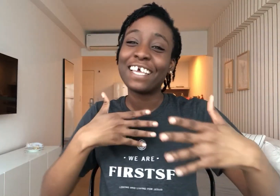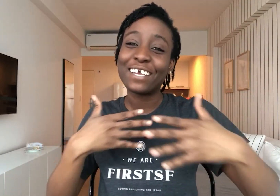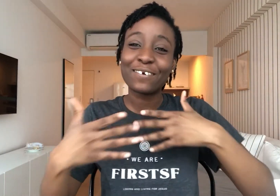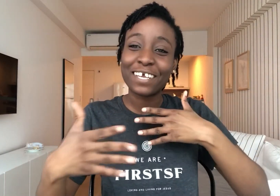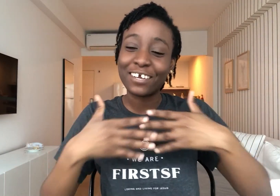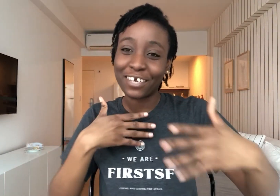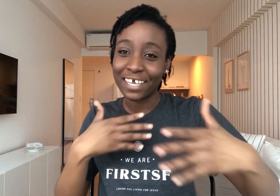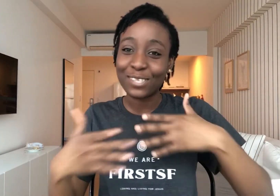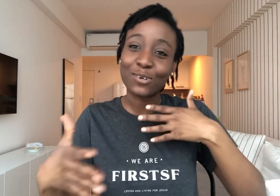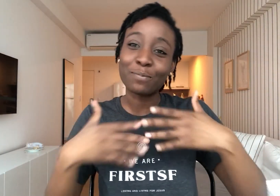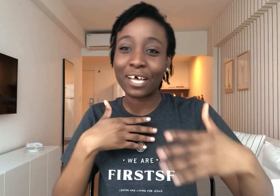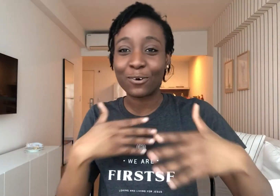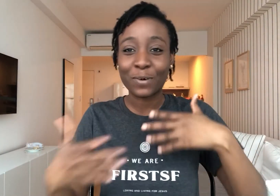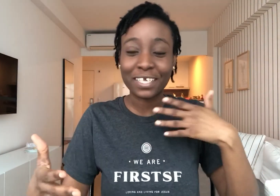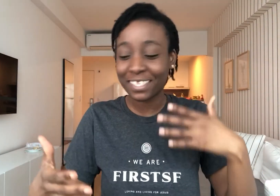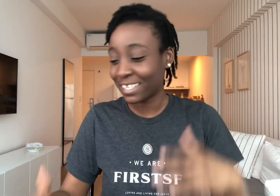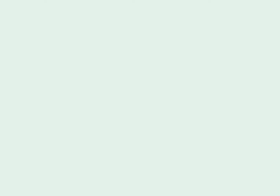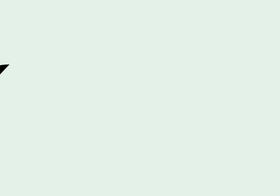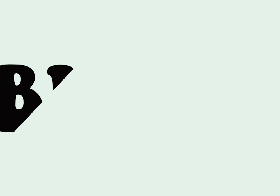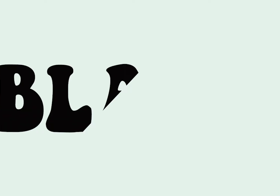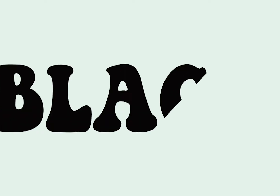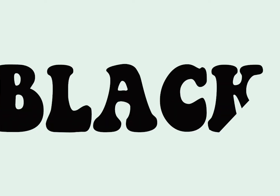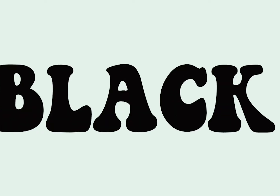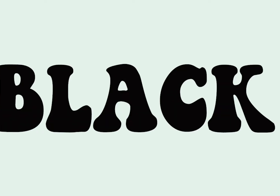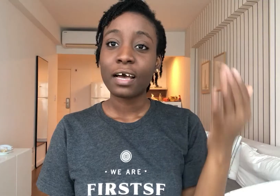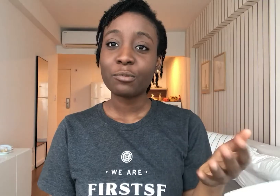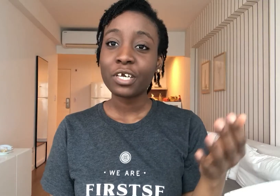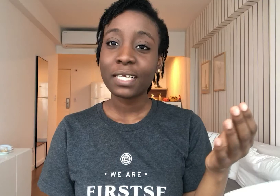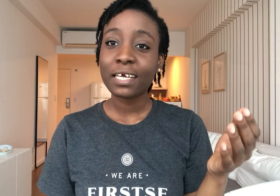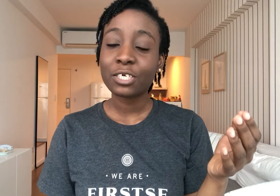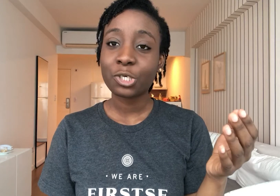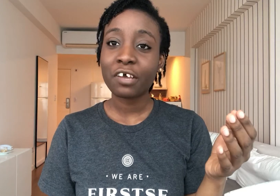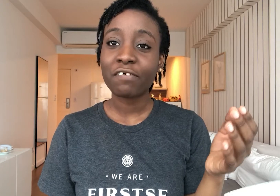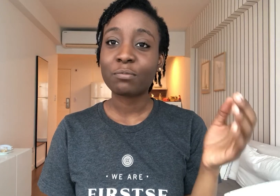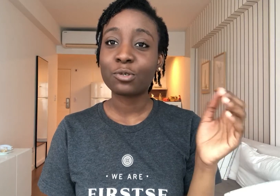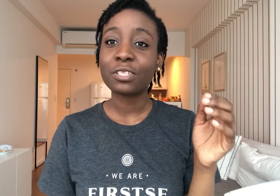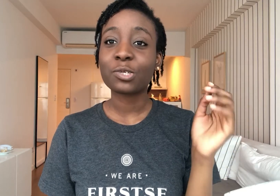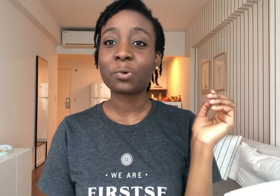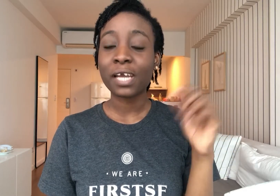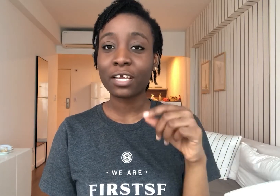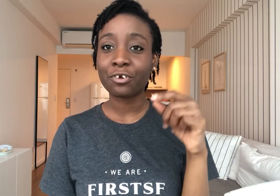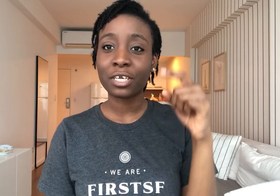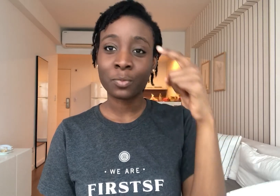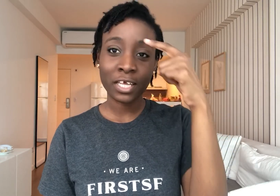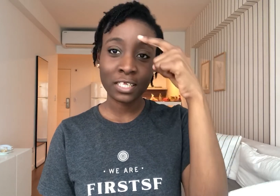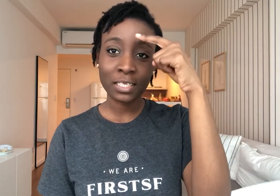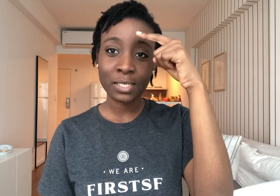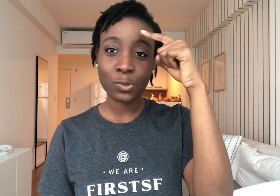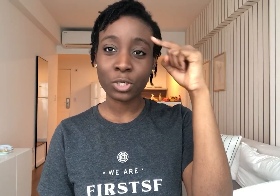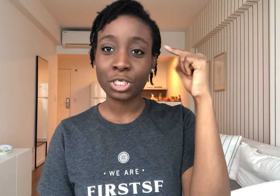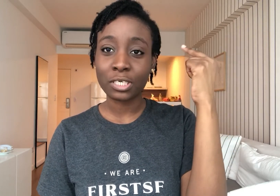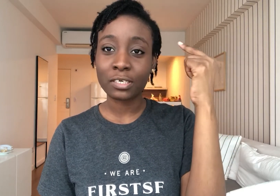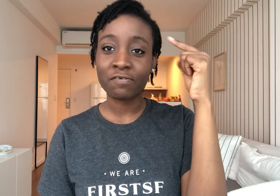a grey area, it's not black or white. I'm not entirely sure if I'm doing this one accurately but I think this is what she did